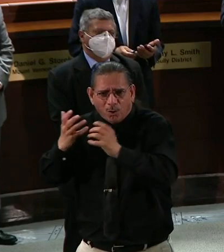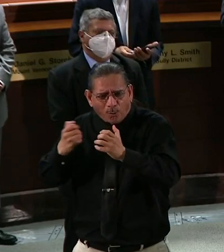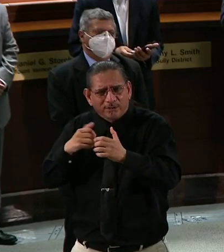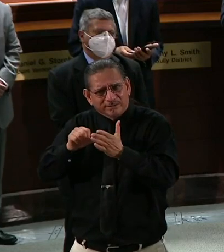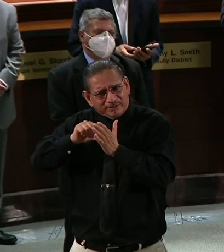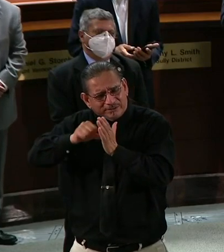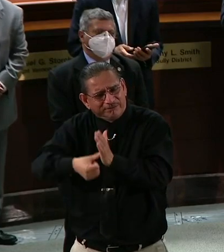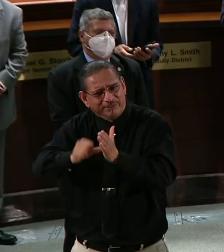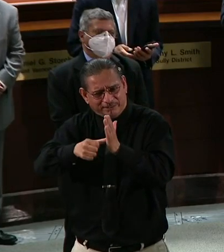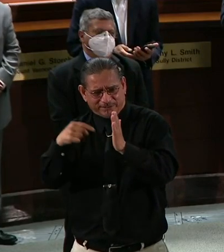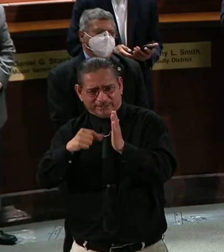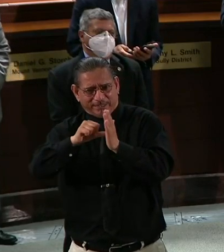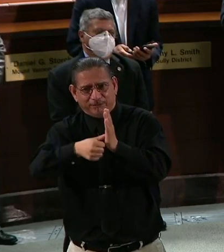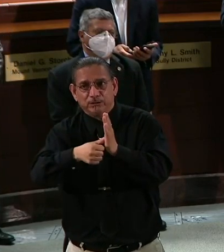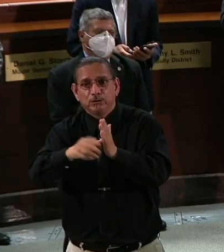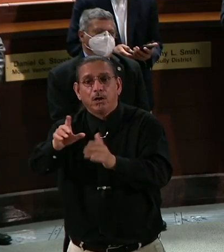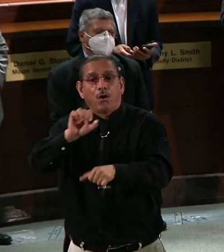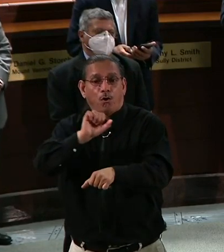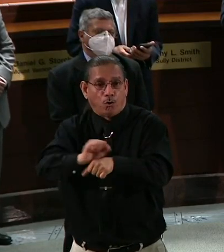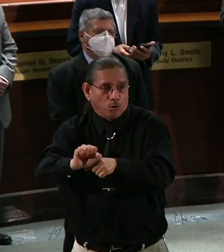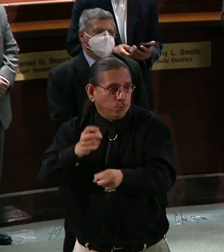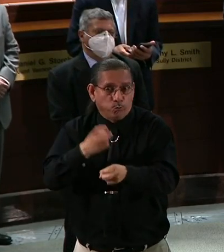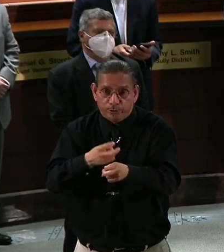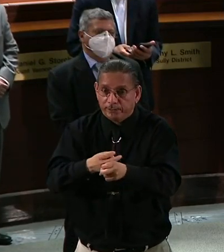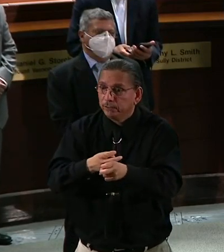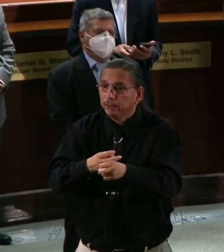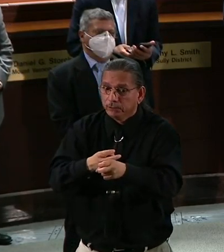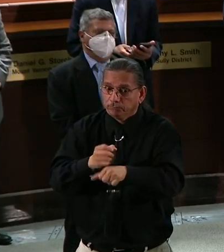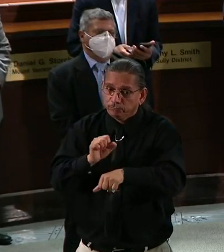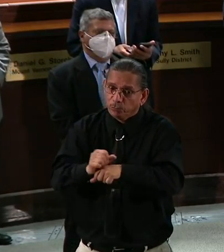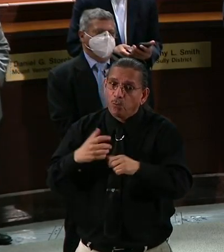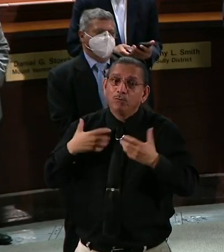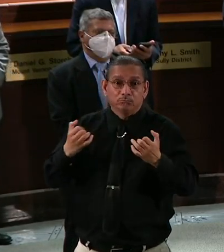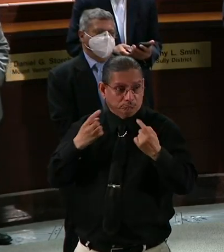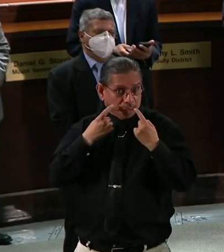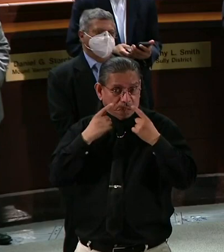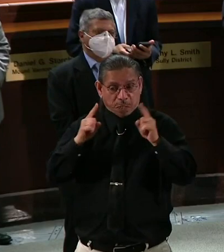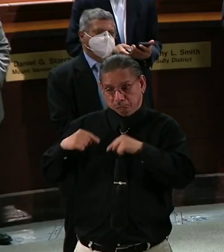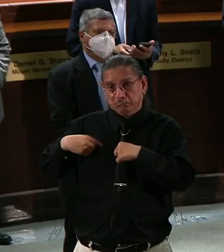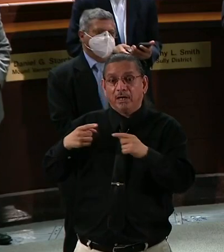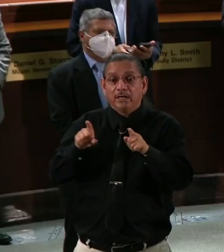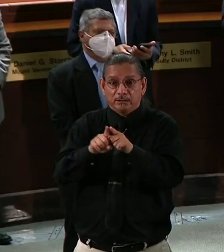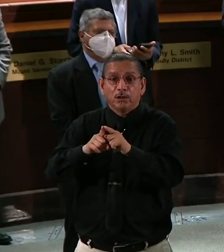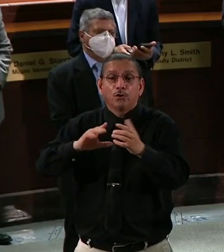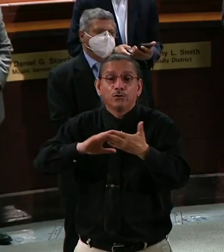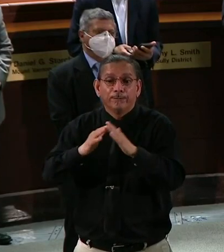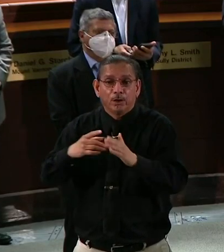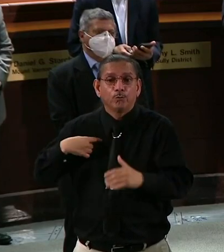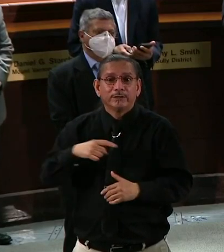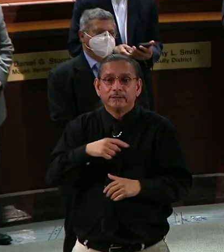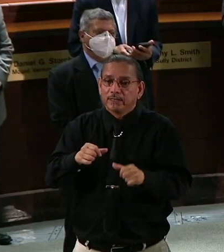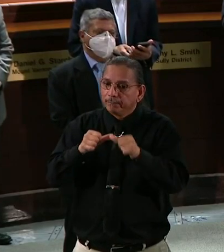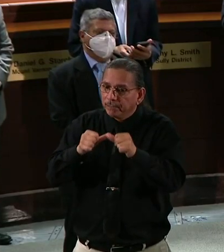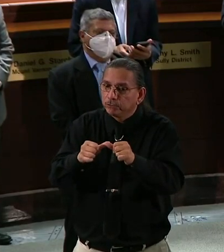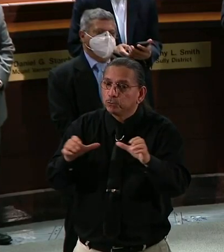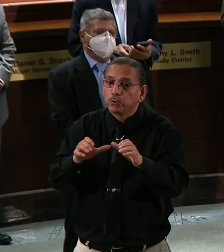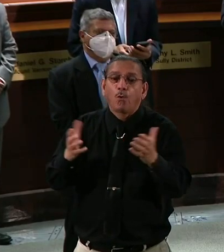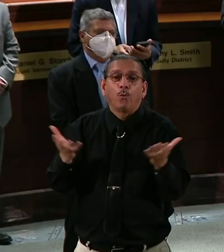VICTORIES. BUT WHAT I WANT TO EMPHASIZE IS THE HARD WORK WHAT WE HAVE ACHIEVED AS A